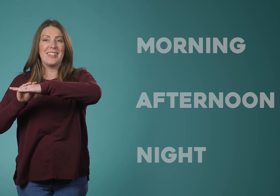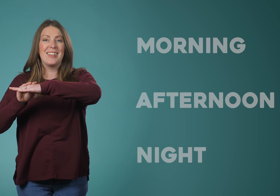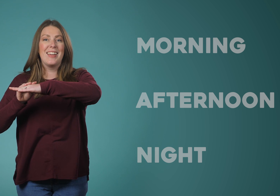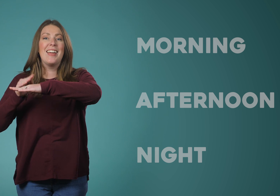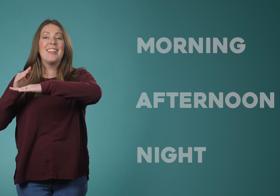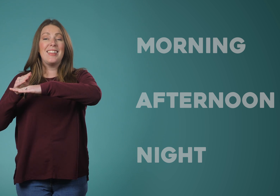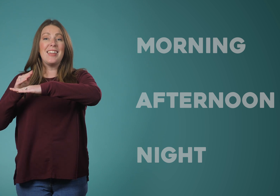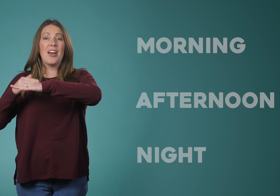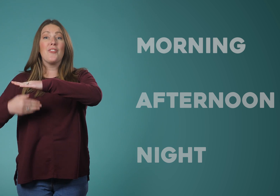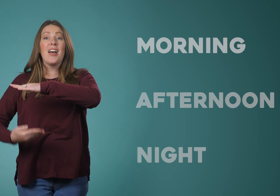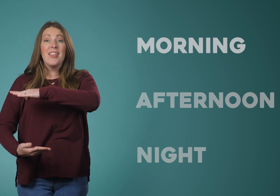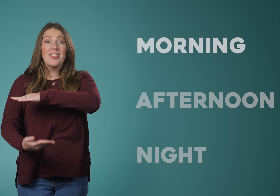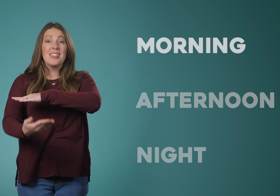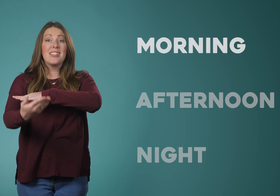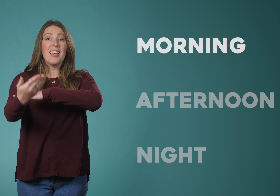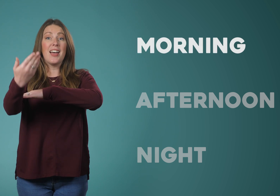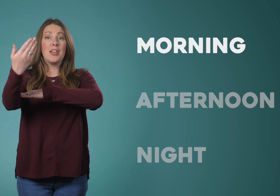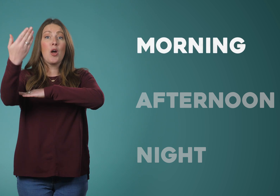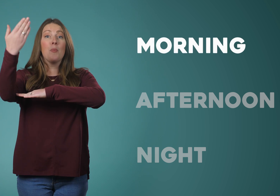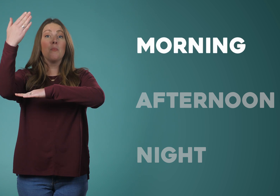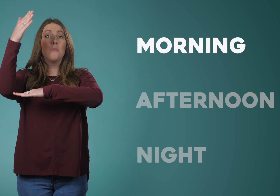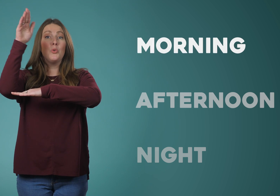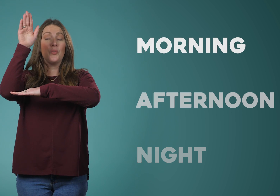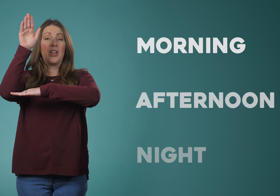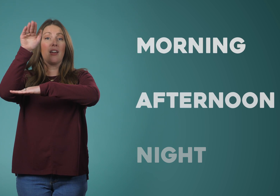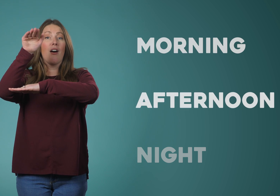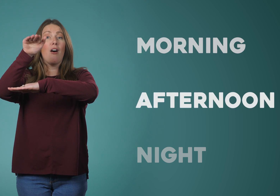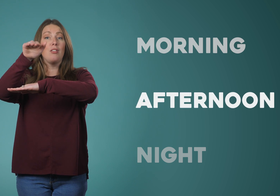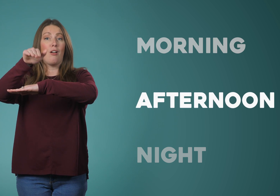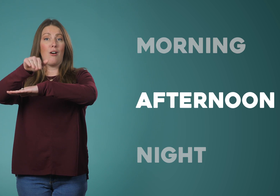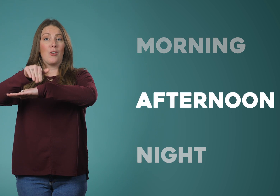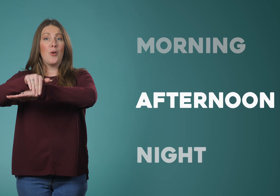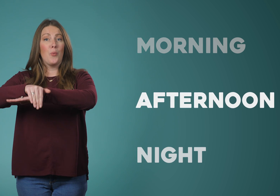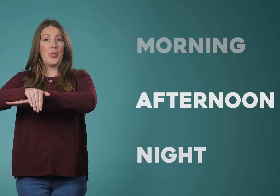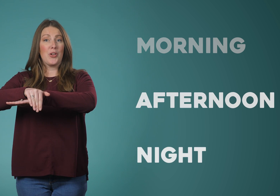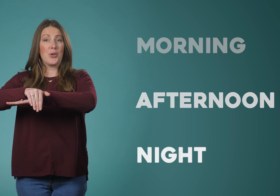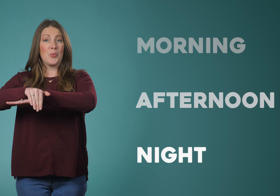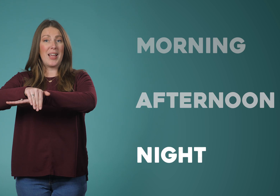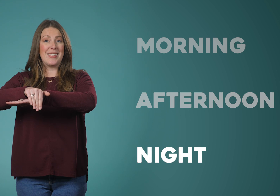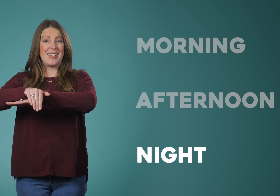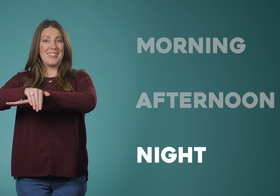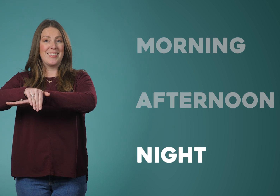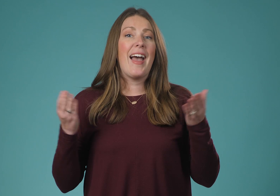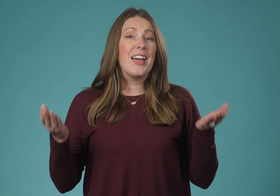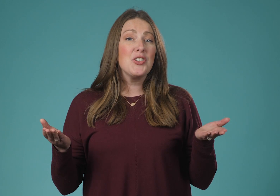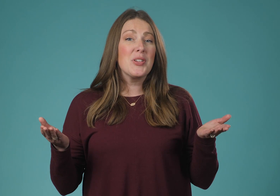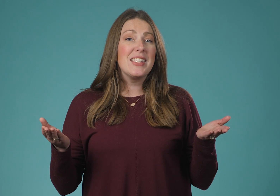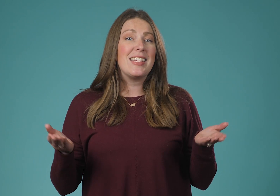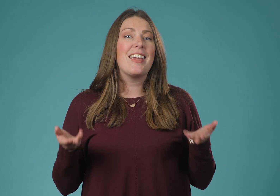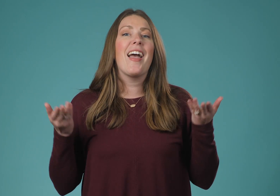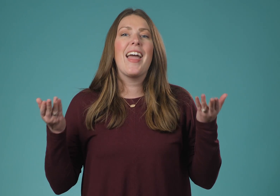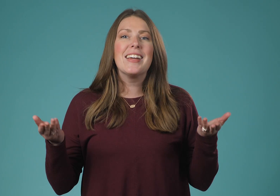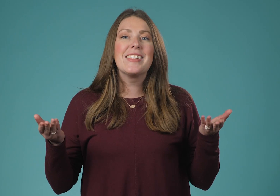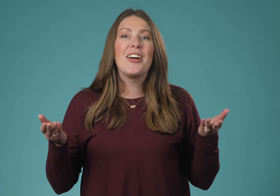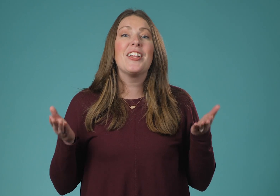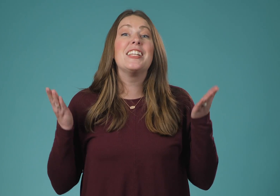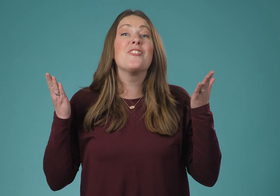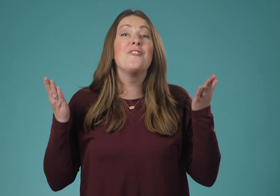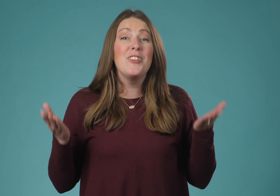Think of the sun moving along with the horizon. As you can see ASL is a